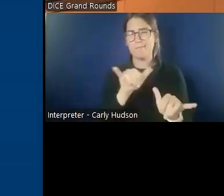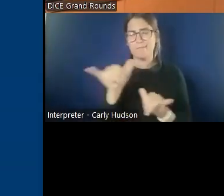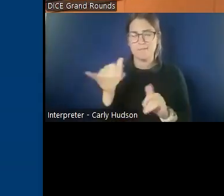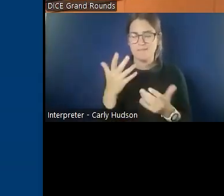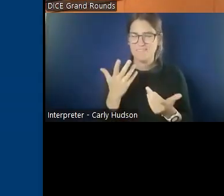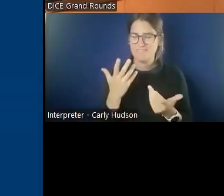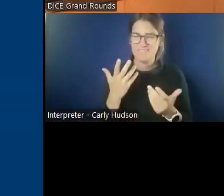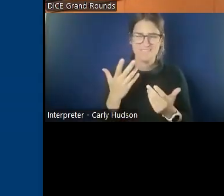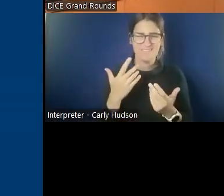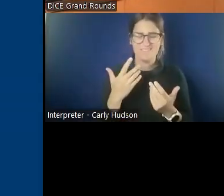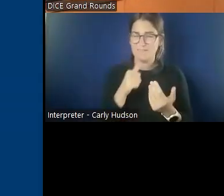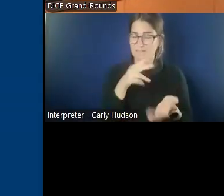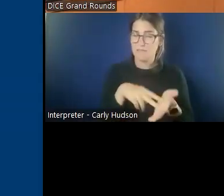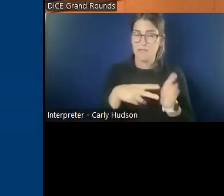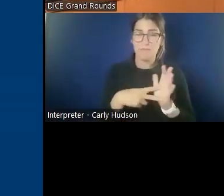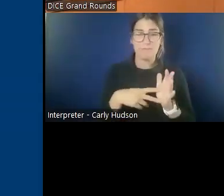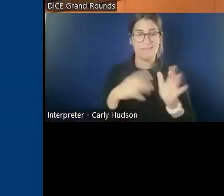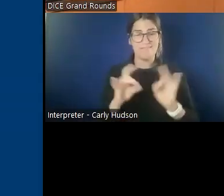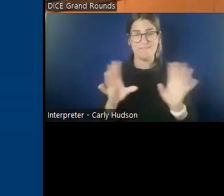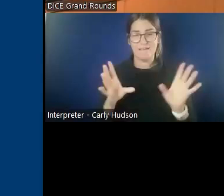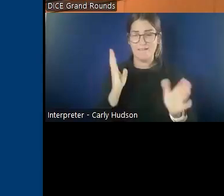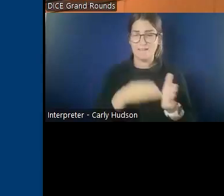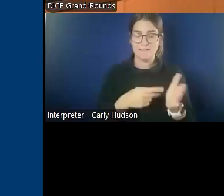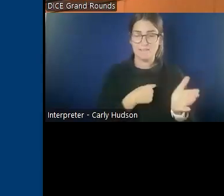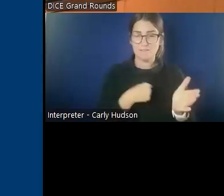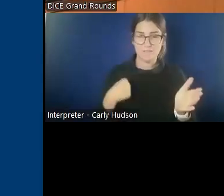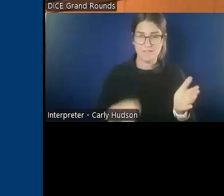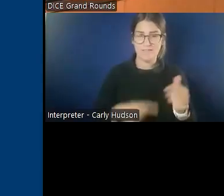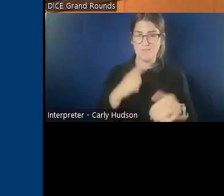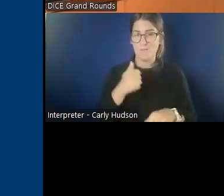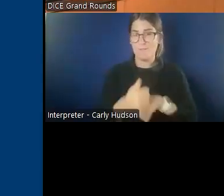to say that violence against the Chinese for being blamed for the pandemic was okay